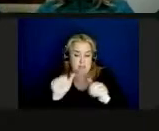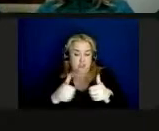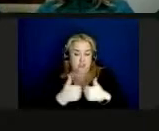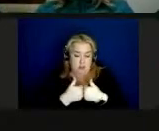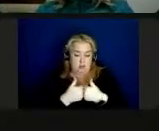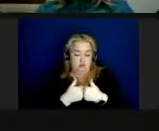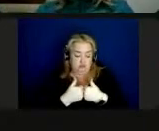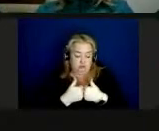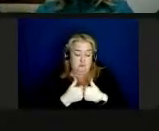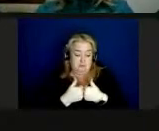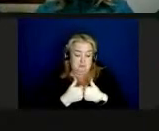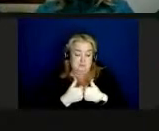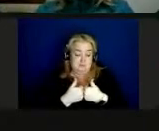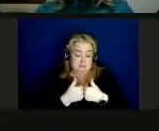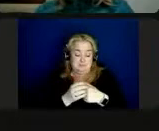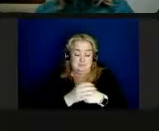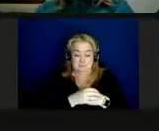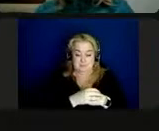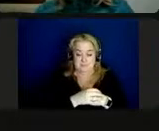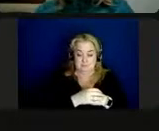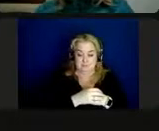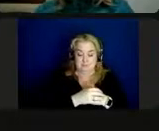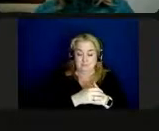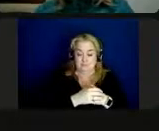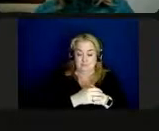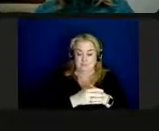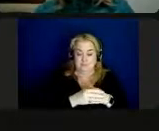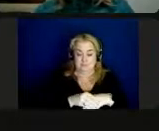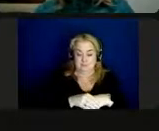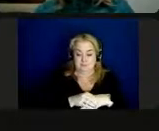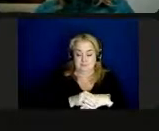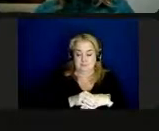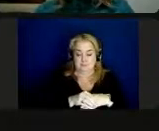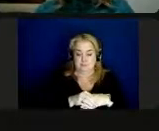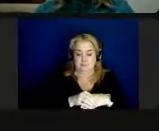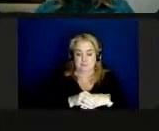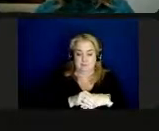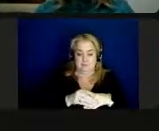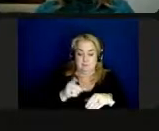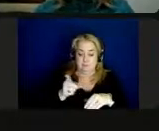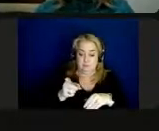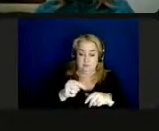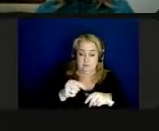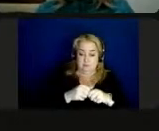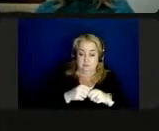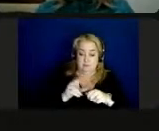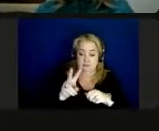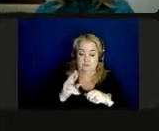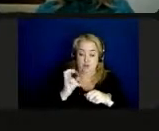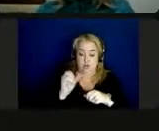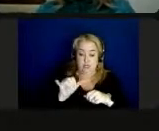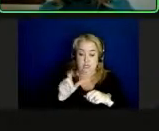OPERATION FEE.